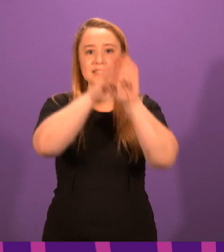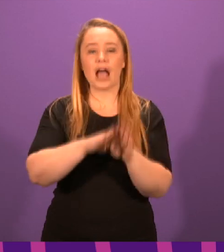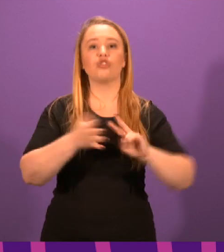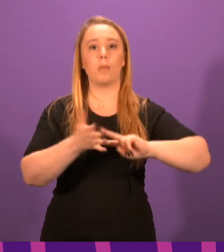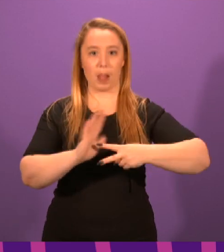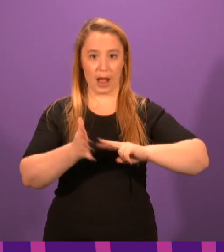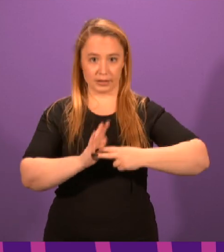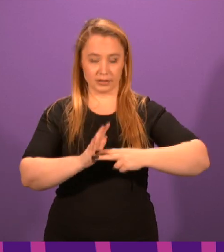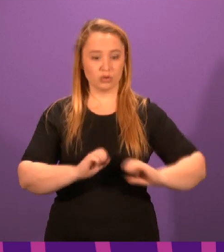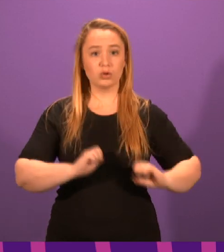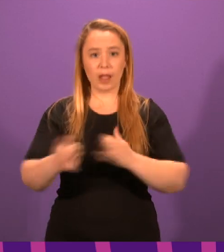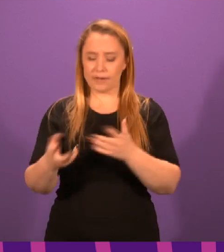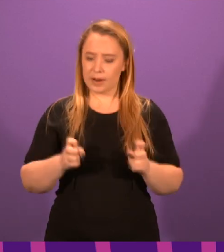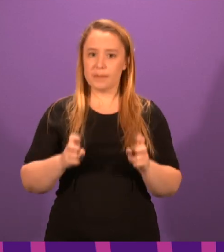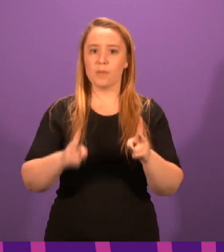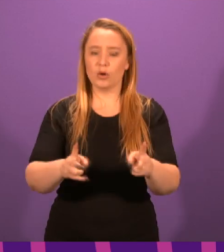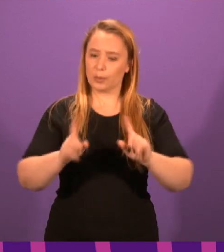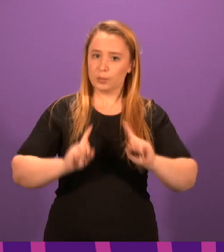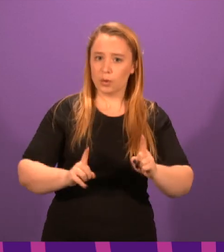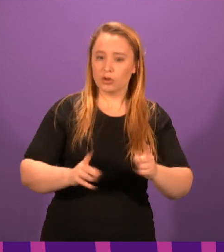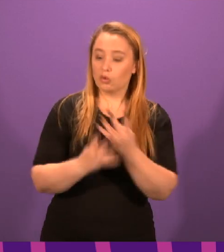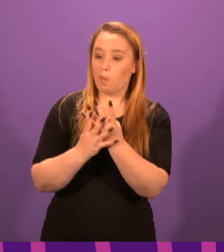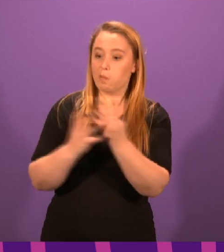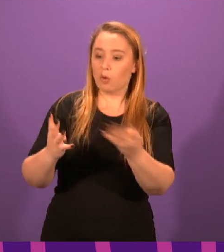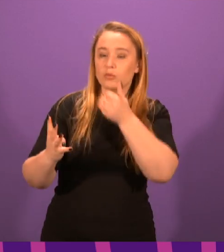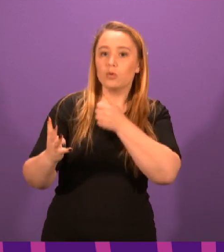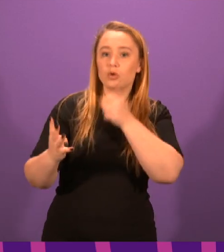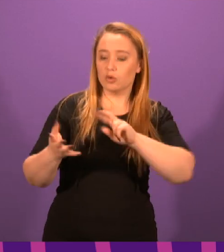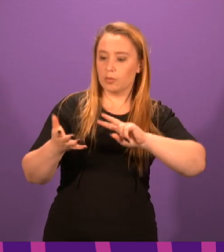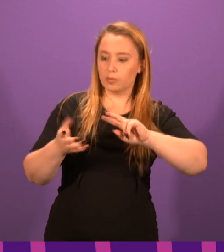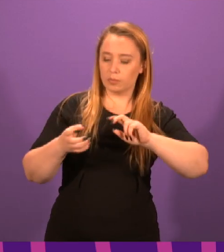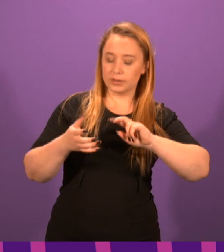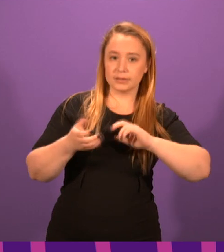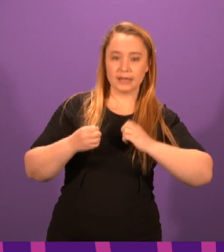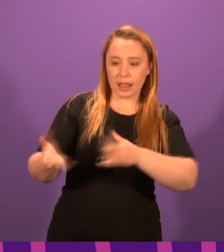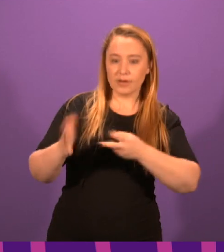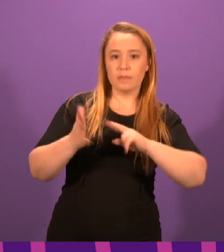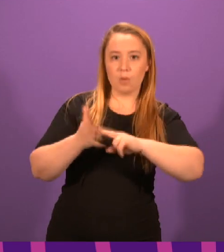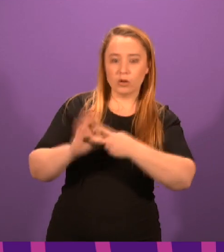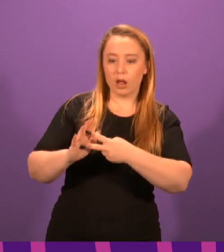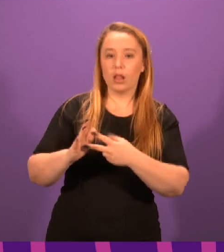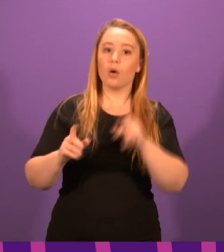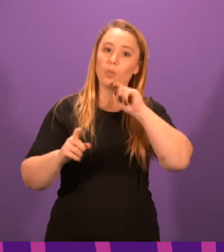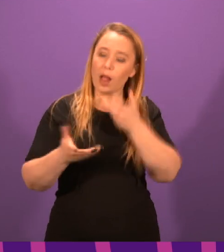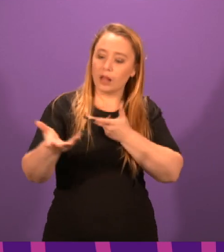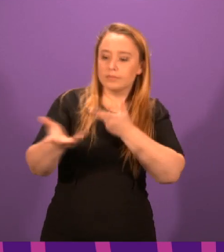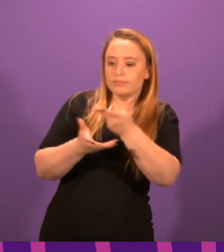with the delivery models that boards will use determined nationally in consultation with them,